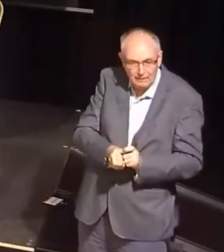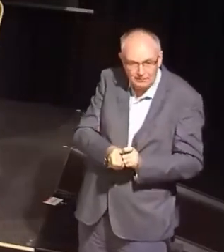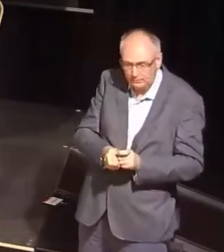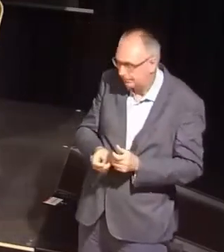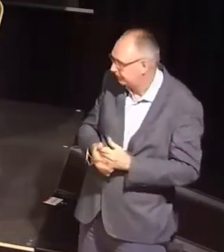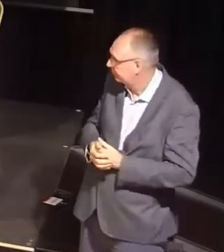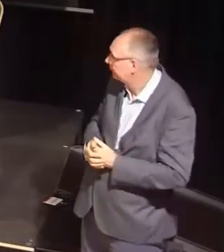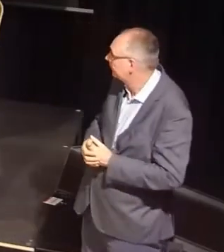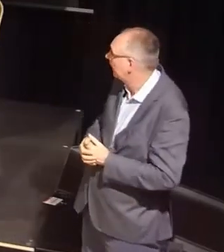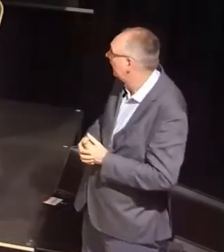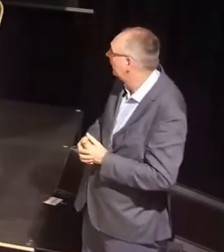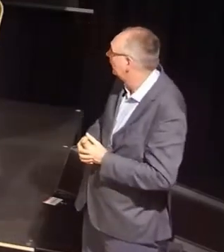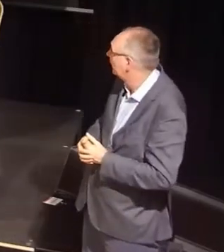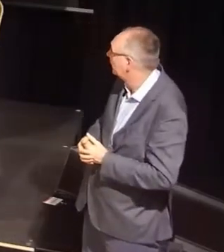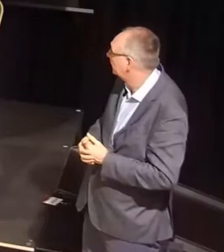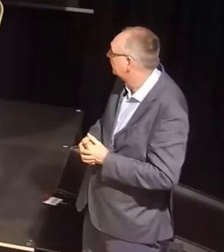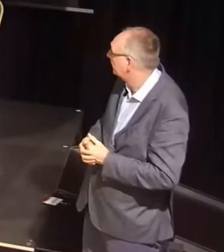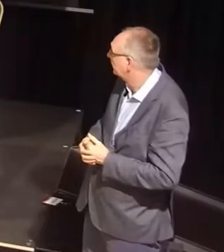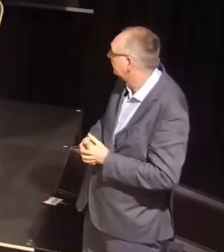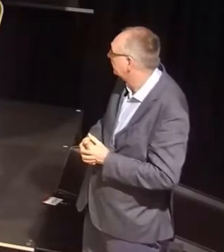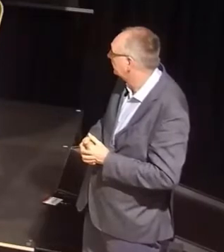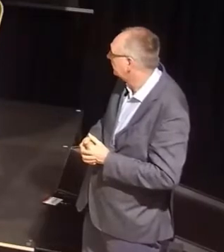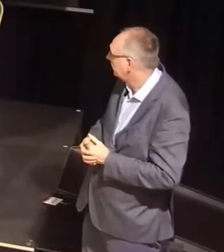So, equipment under this category would be